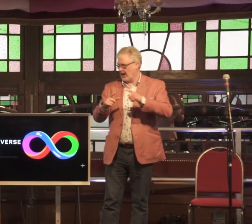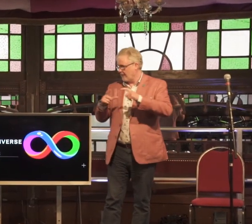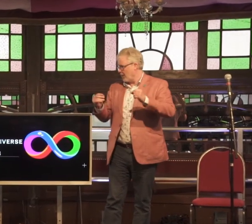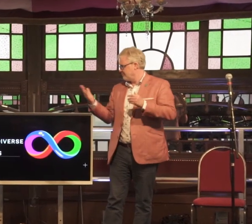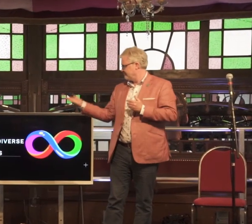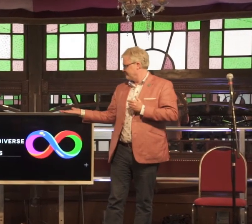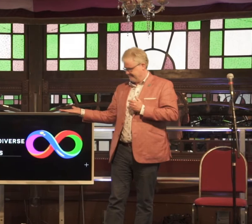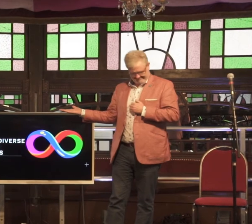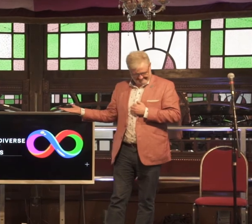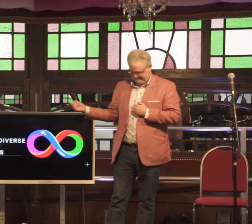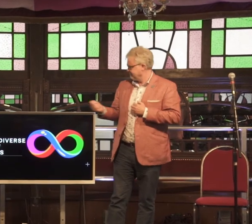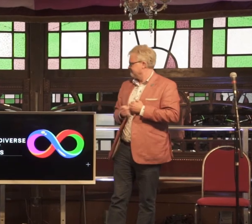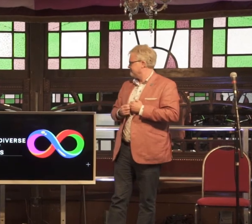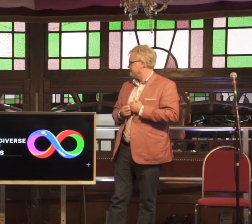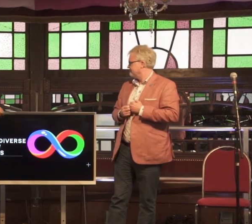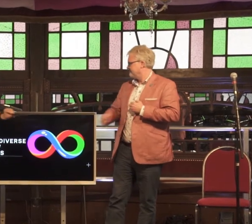So moving on, I think I need an envelope.